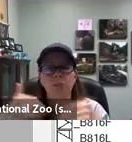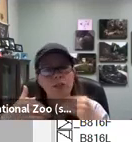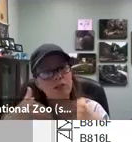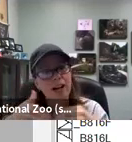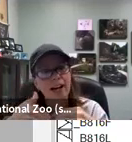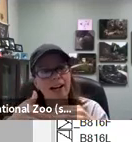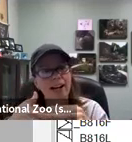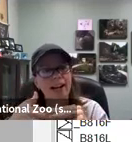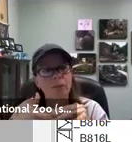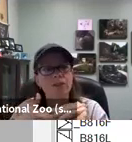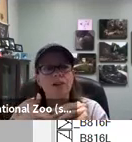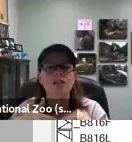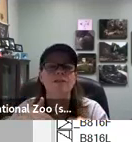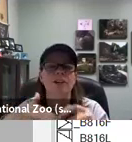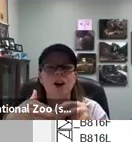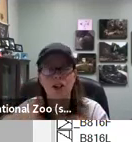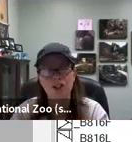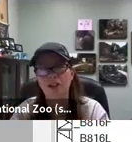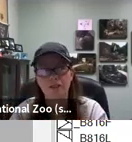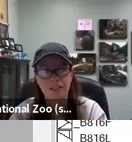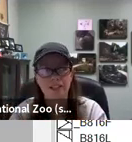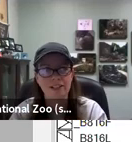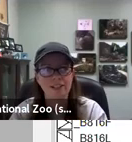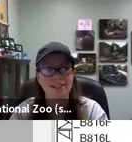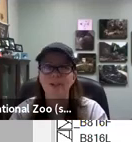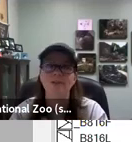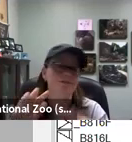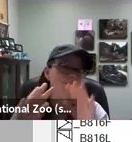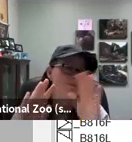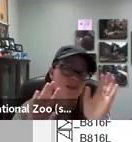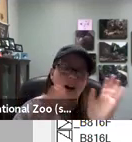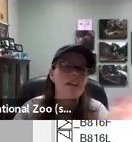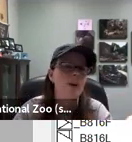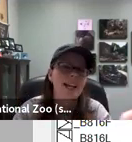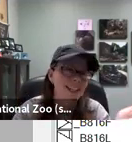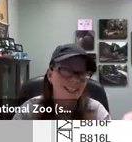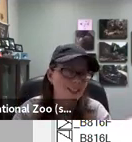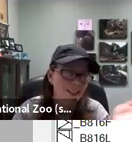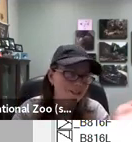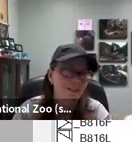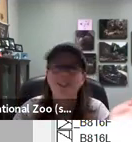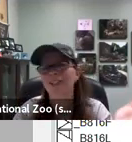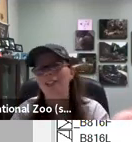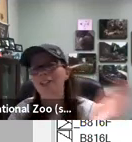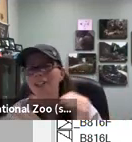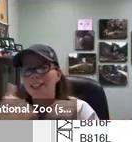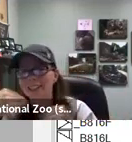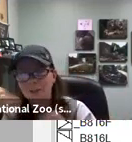much rain. And with all of our hard surfaces, you know